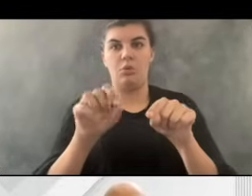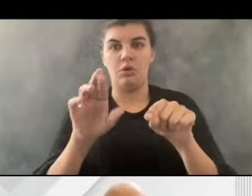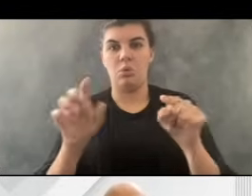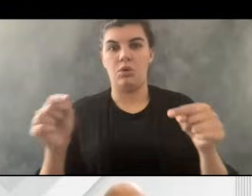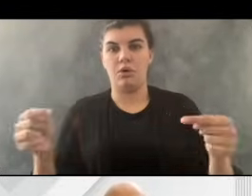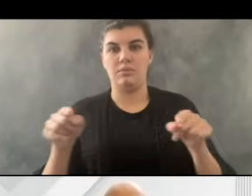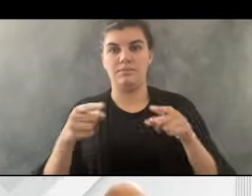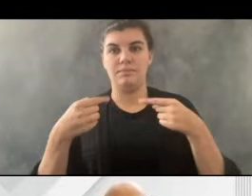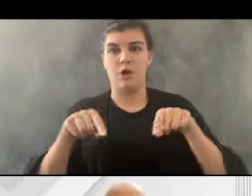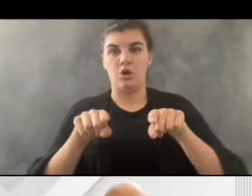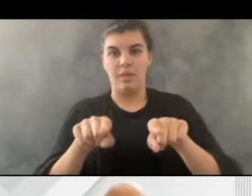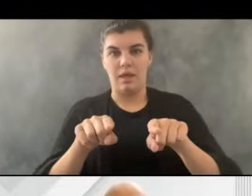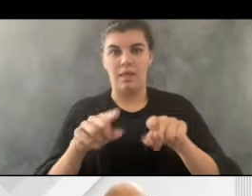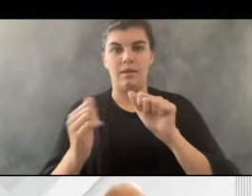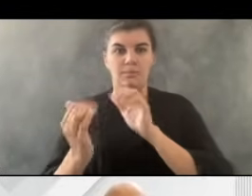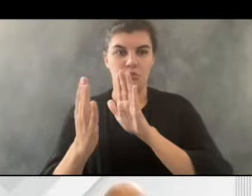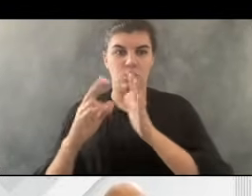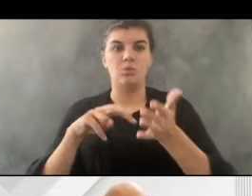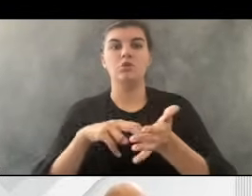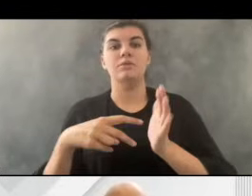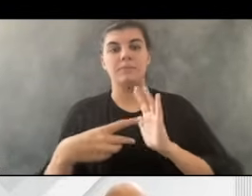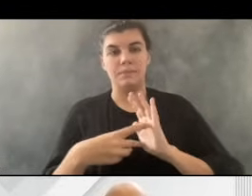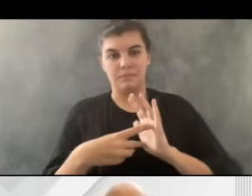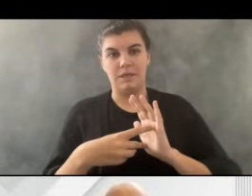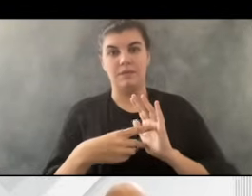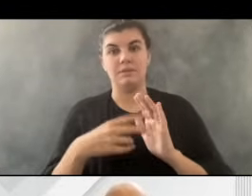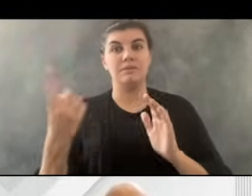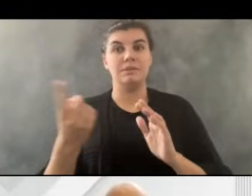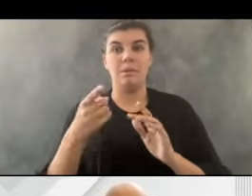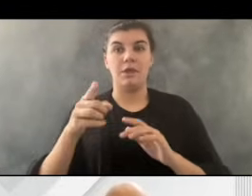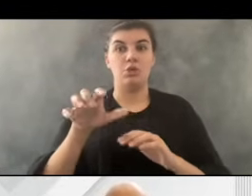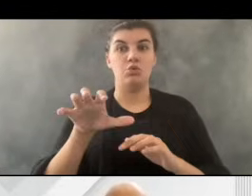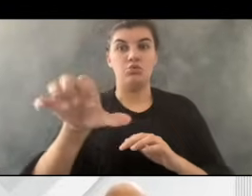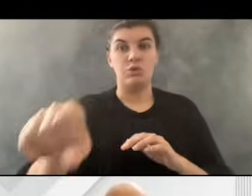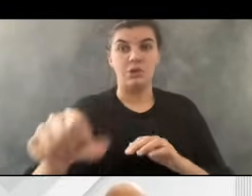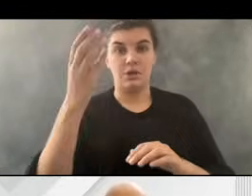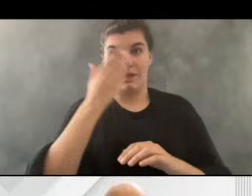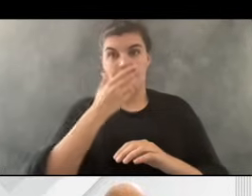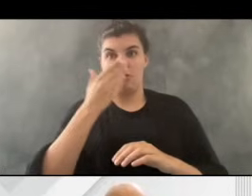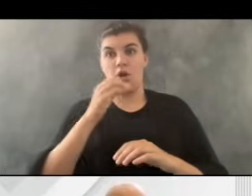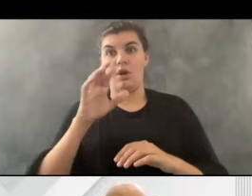That means that the object you're reaching for is either in front of you or parallel to you.